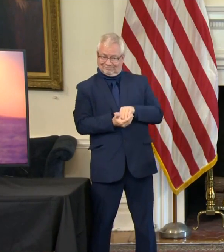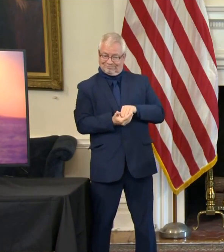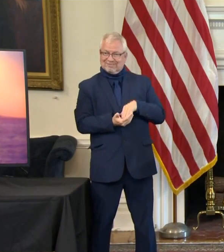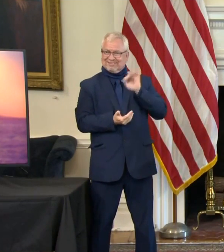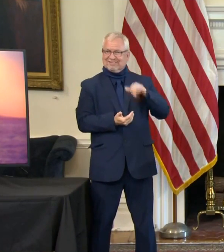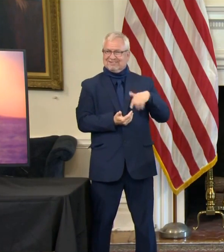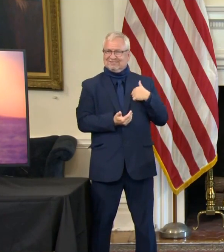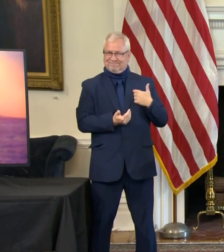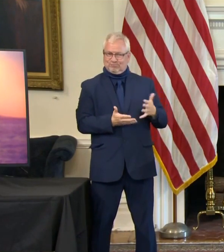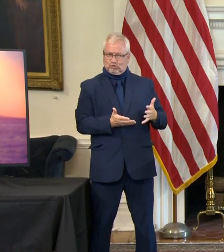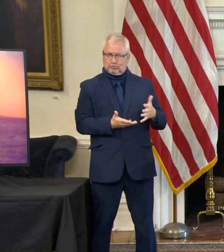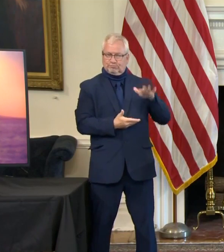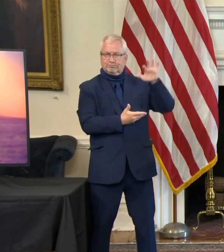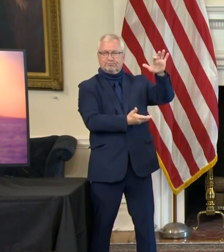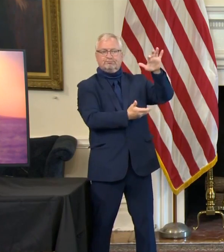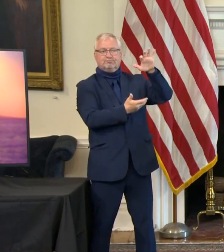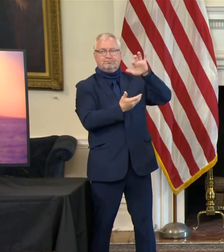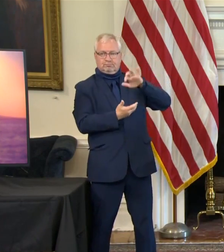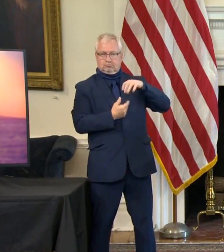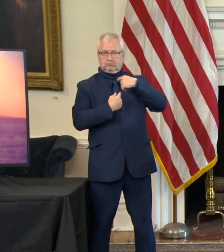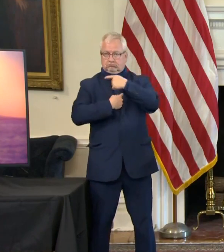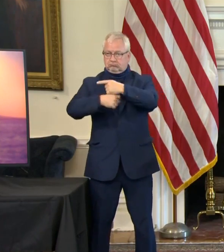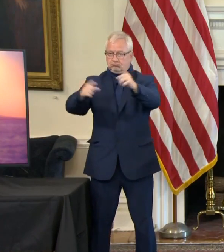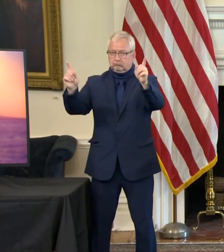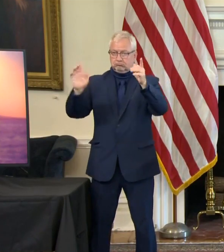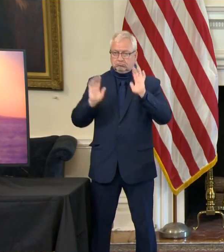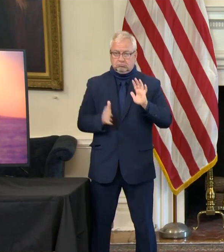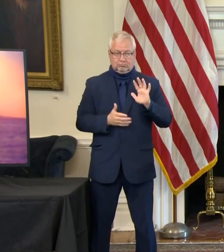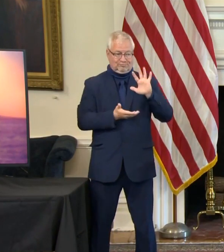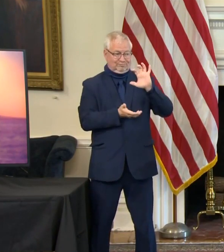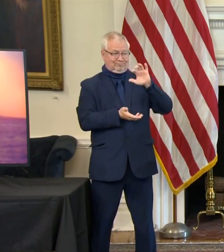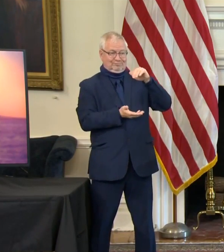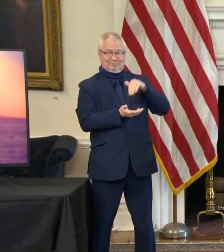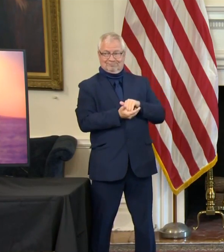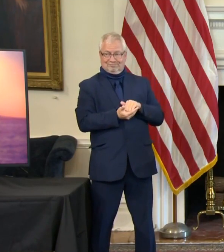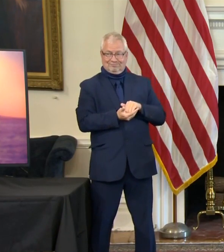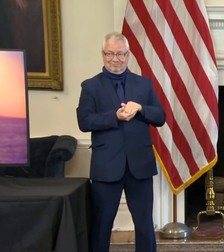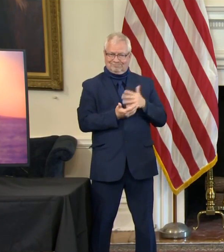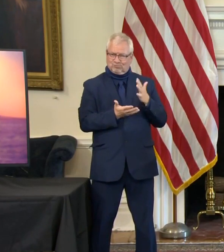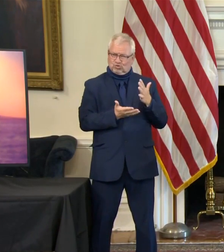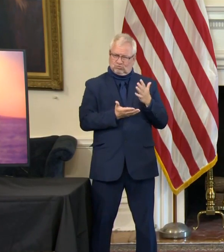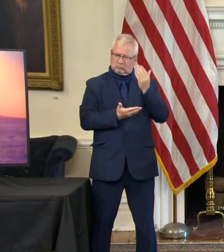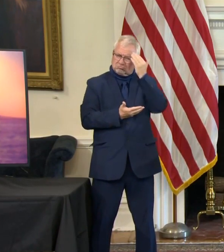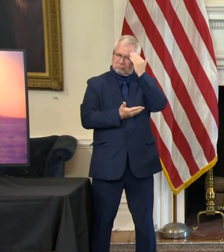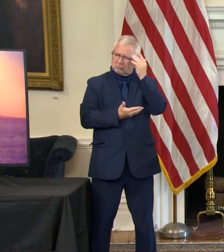WHEN I ANNOUNCED THE ACQUISITION, IT WAS NOT 500,000 IT WAS 500,000.